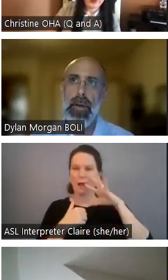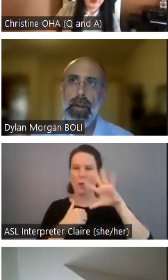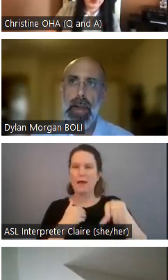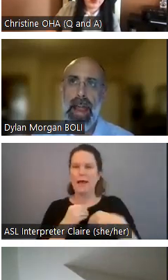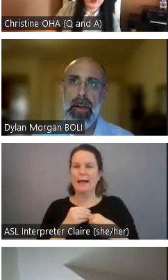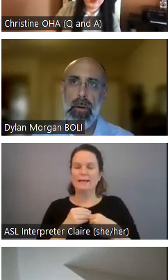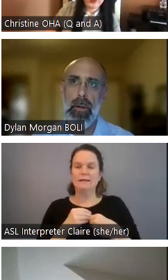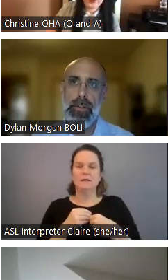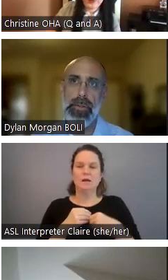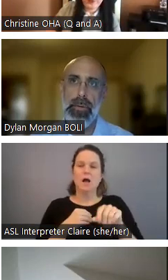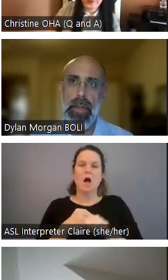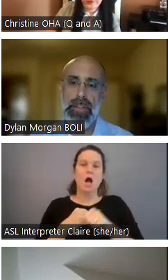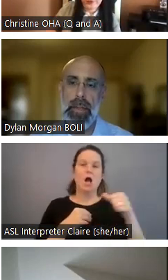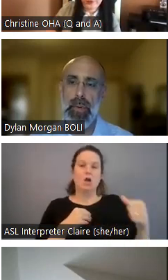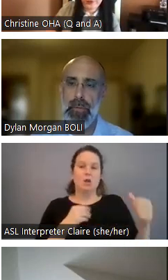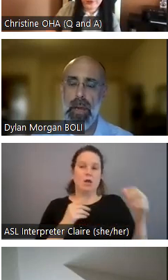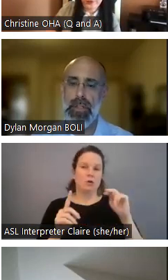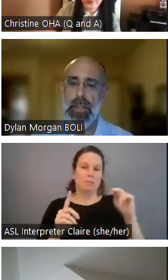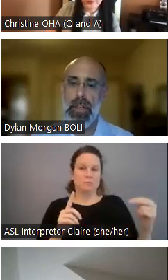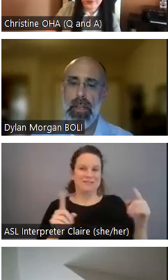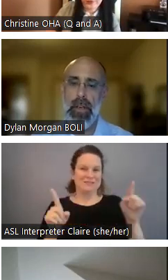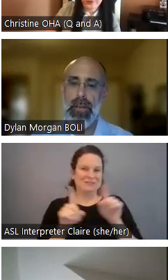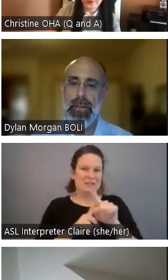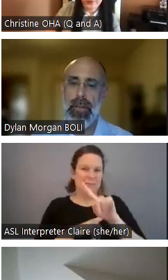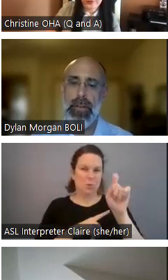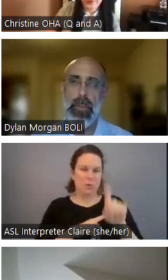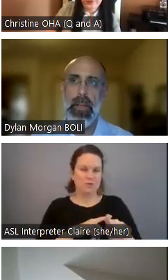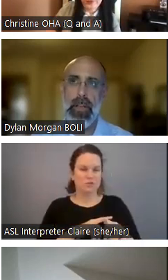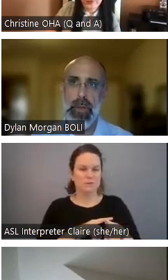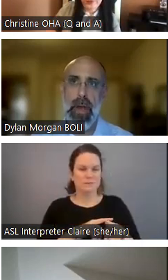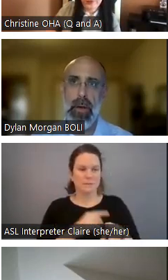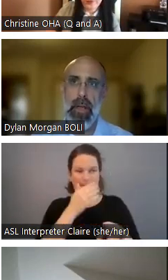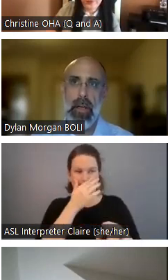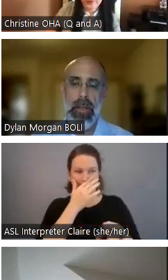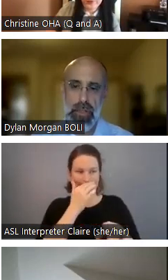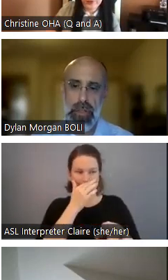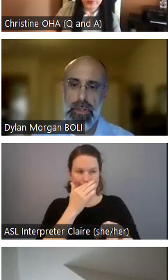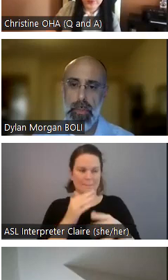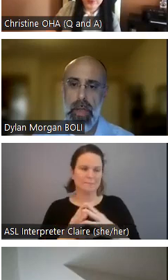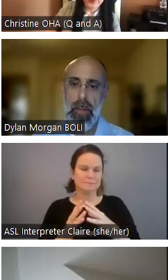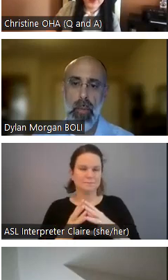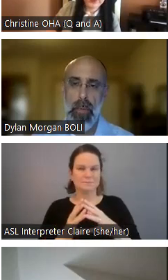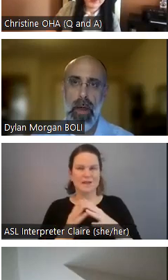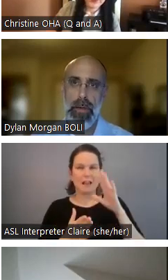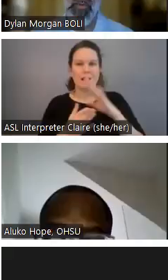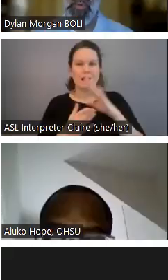You know, another angle to that same sort of question, and speaking less about